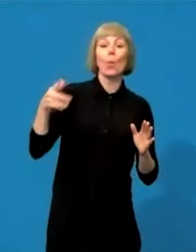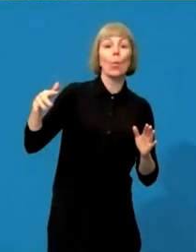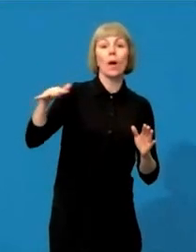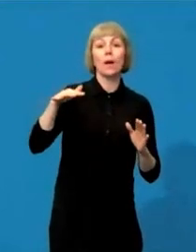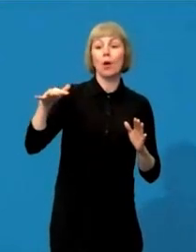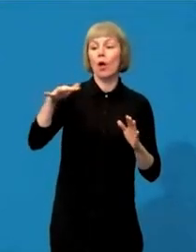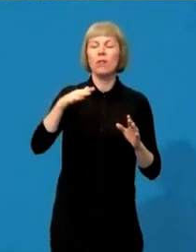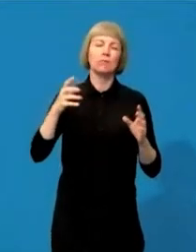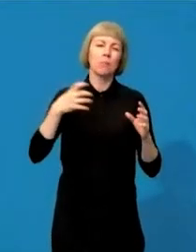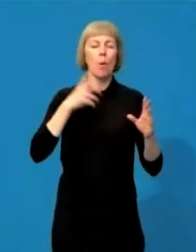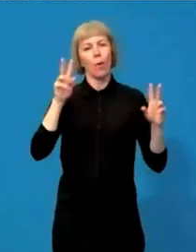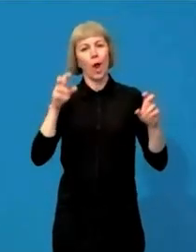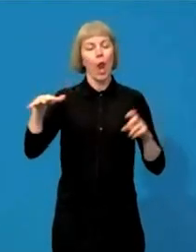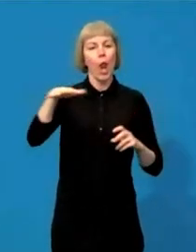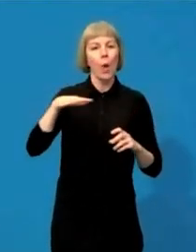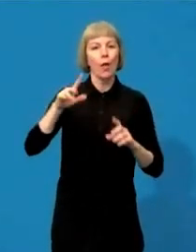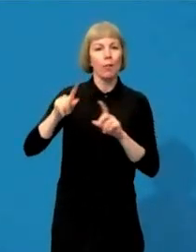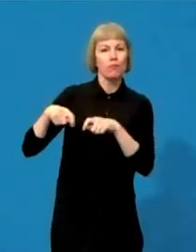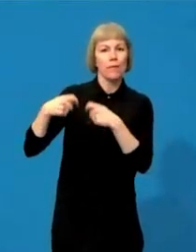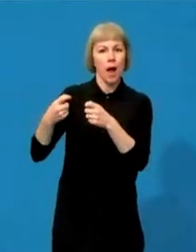All the rest were either in Broome or Perth or somewhere else.